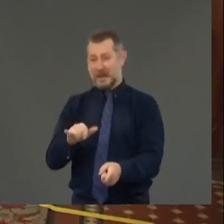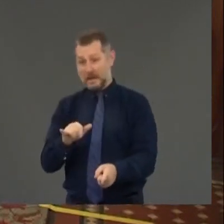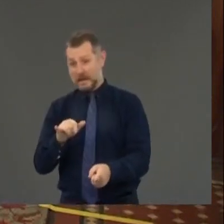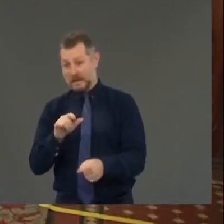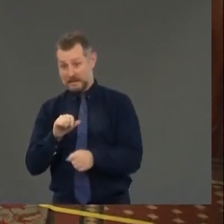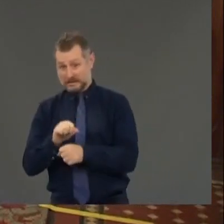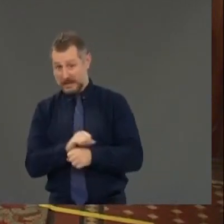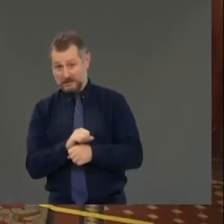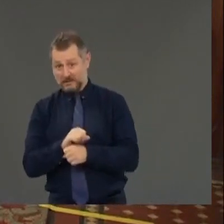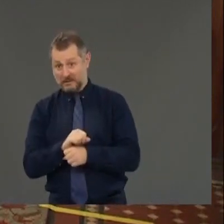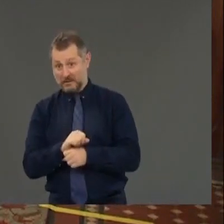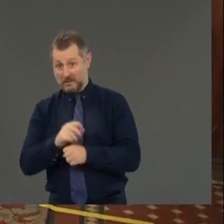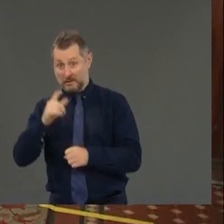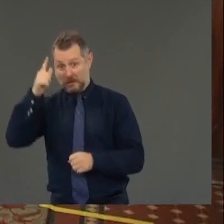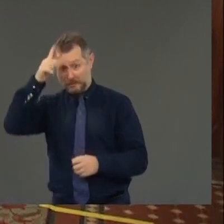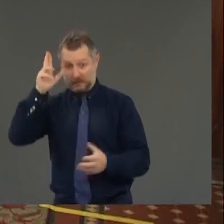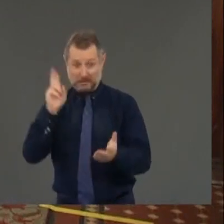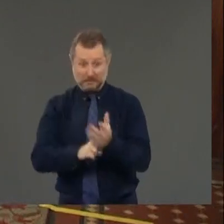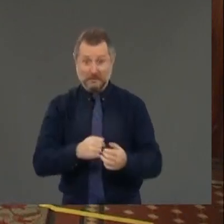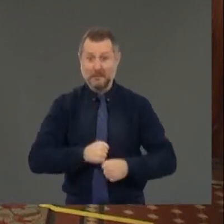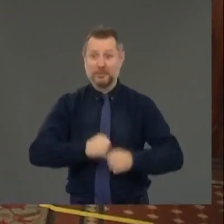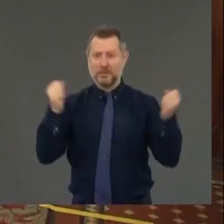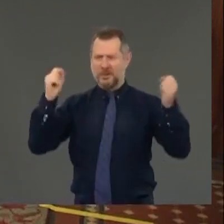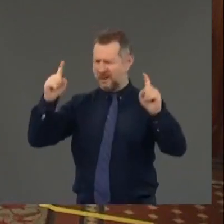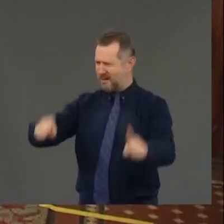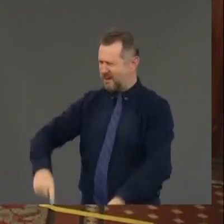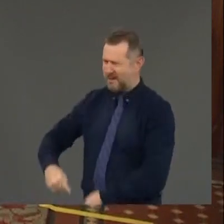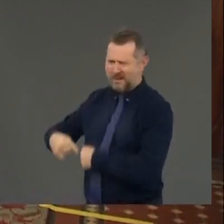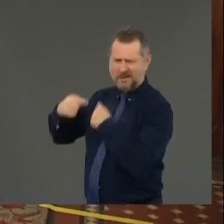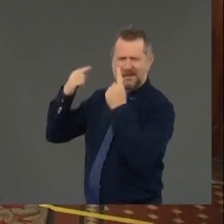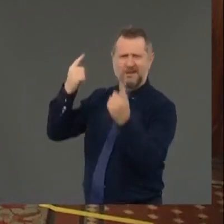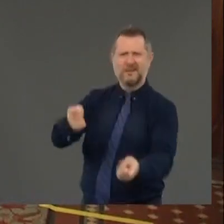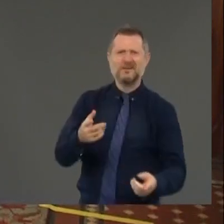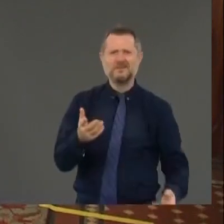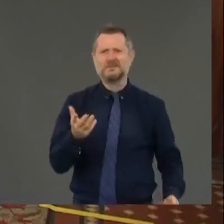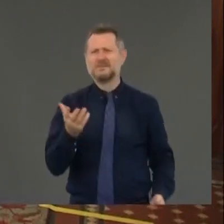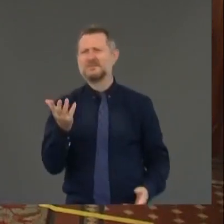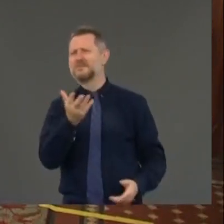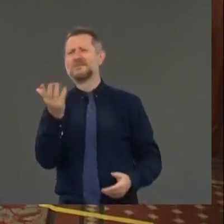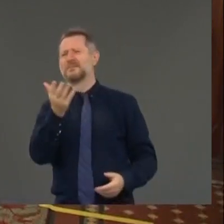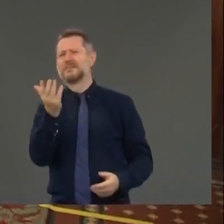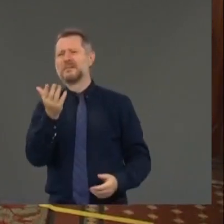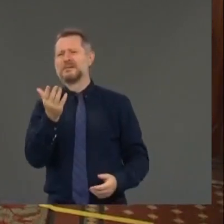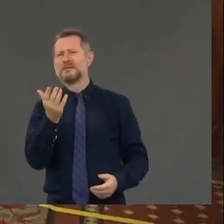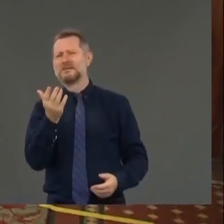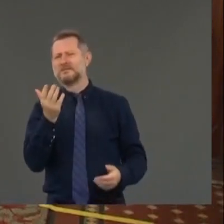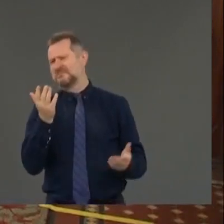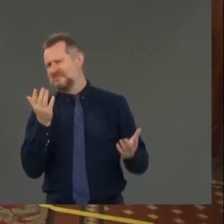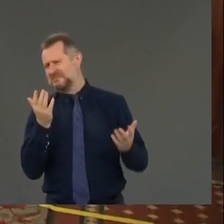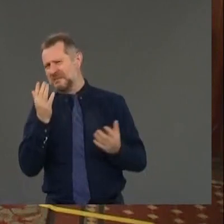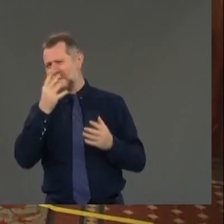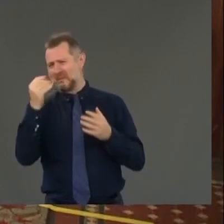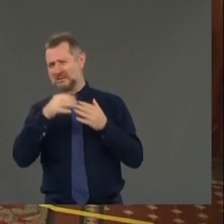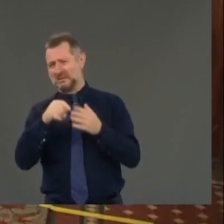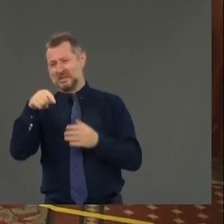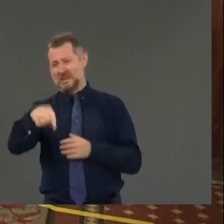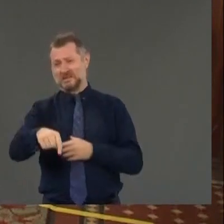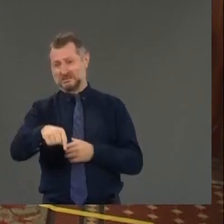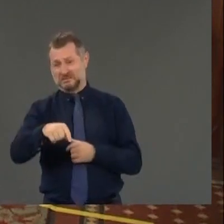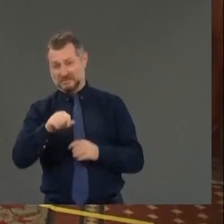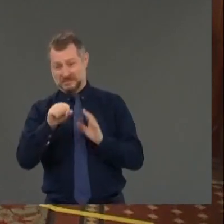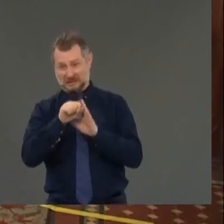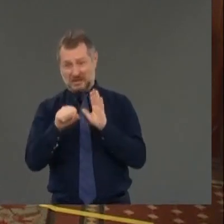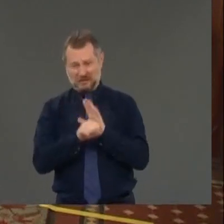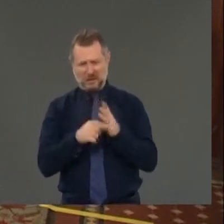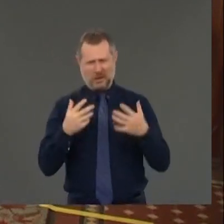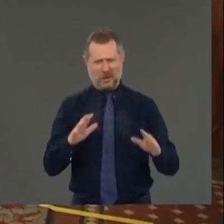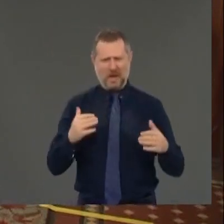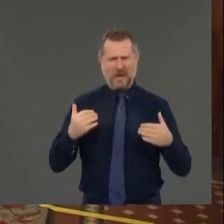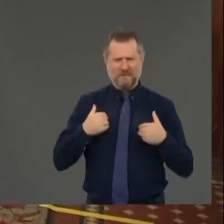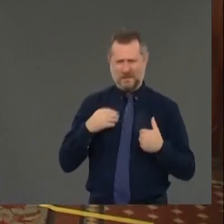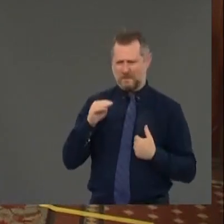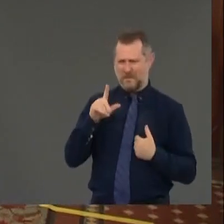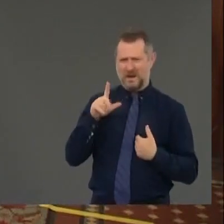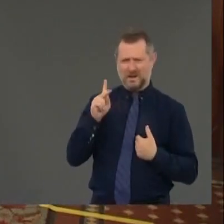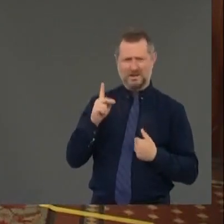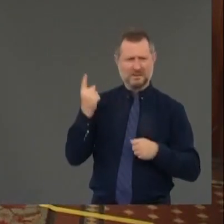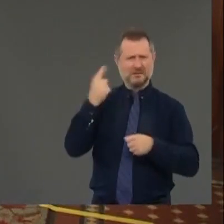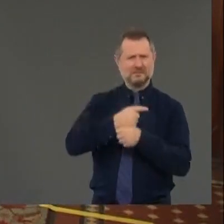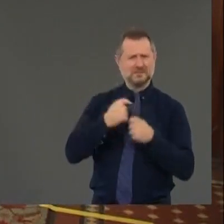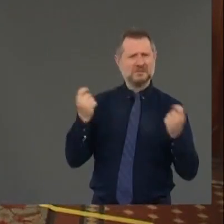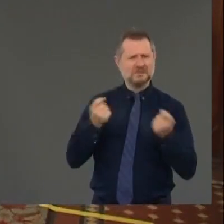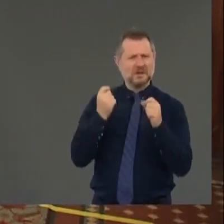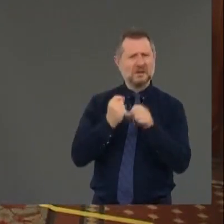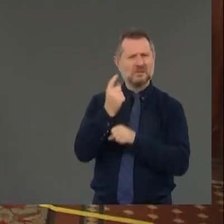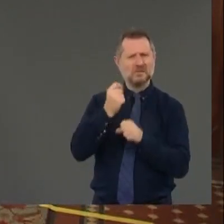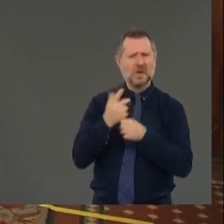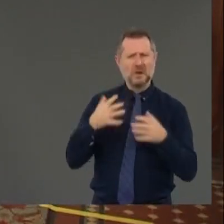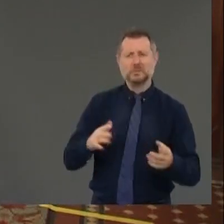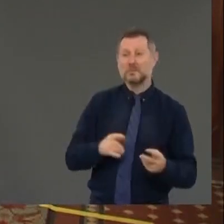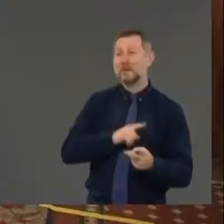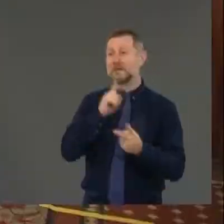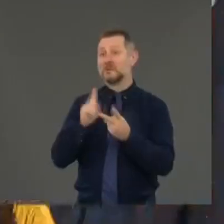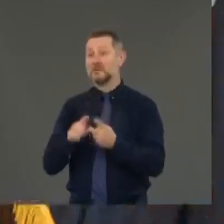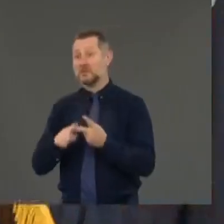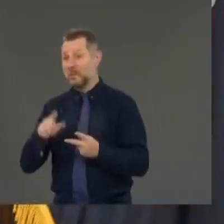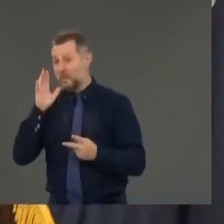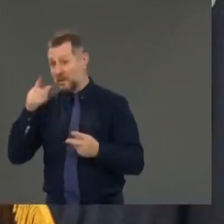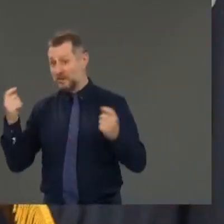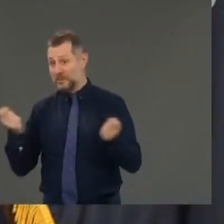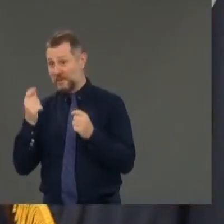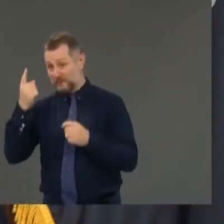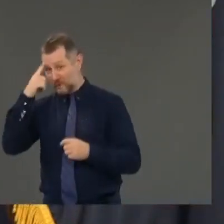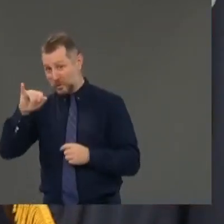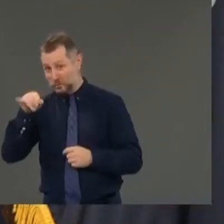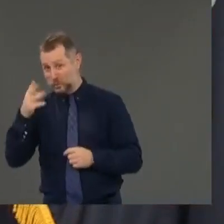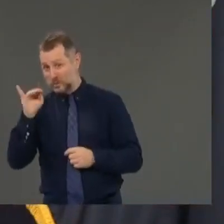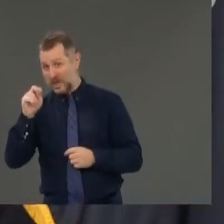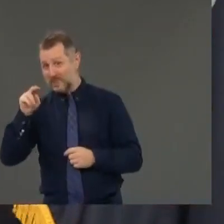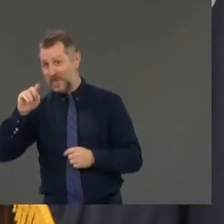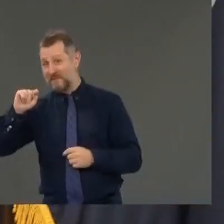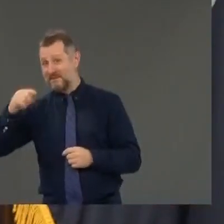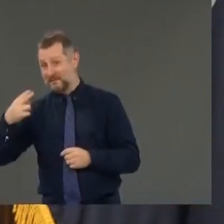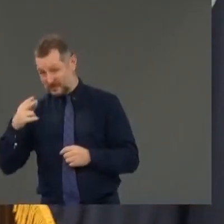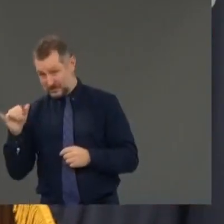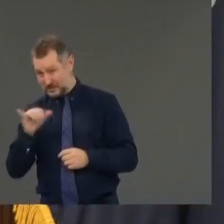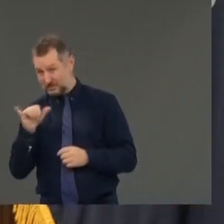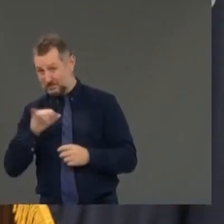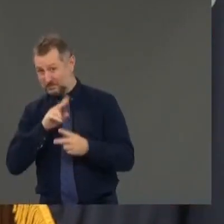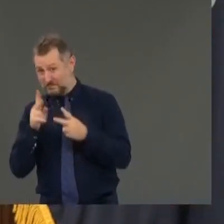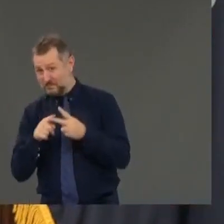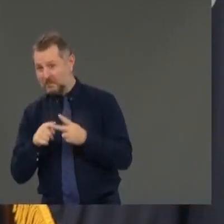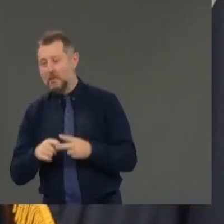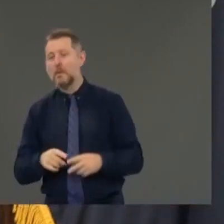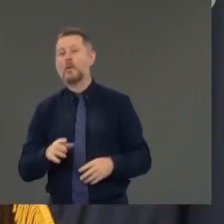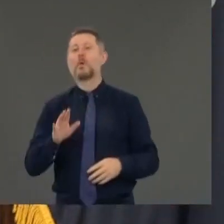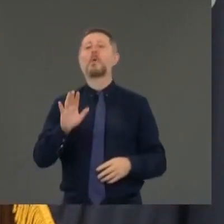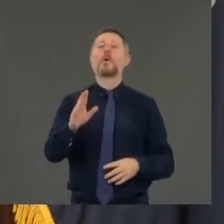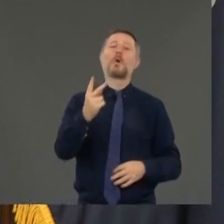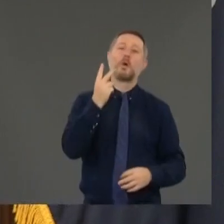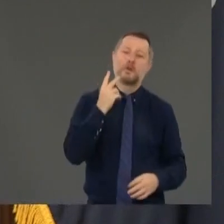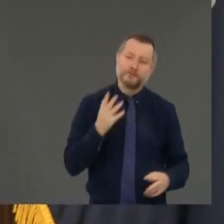LONG FOR JUNETEENTH TO BE